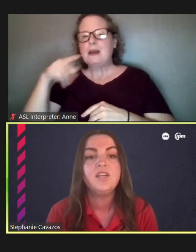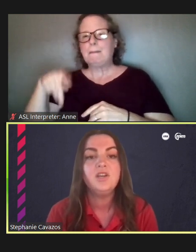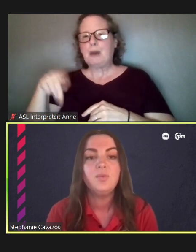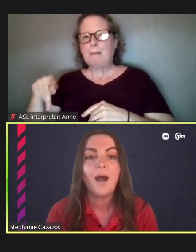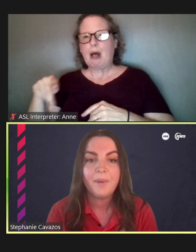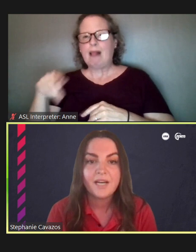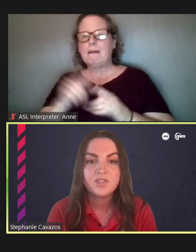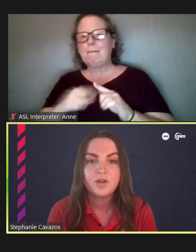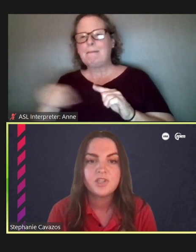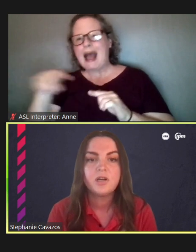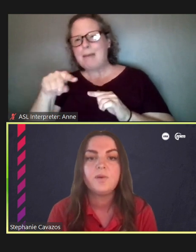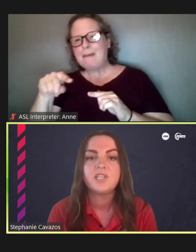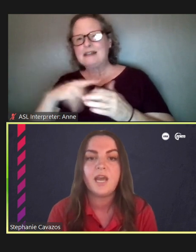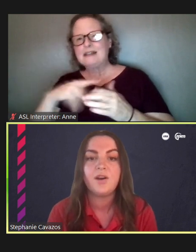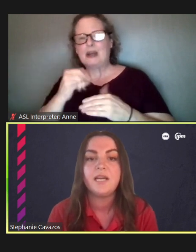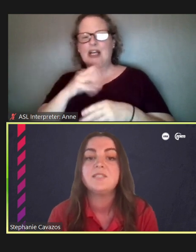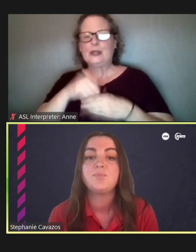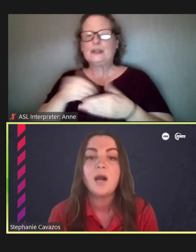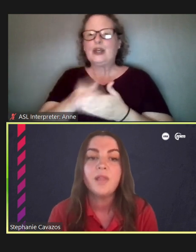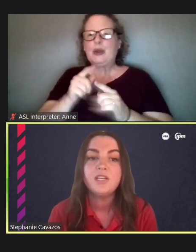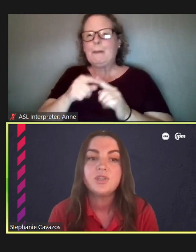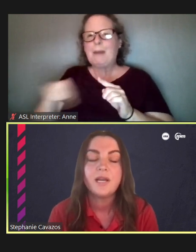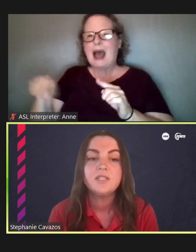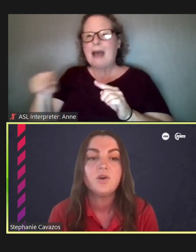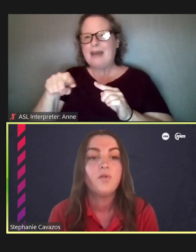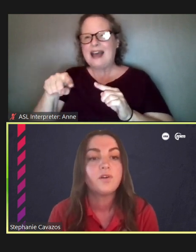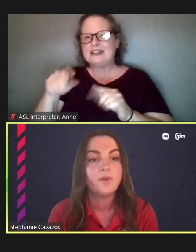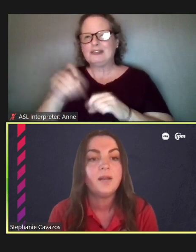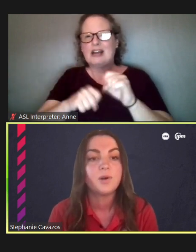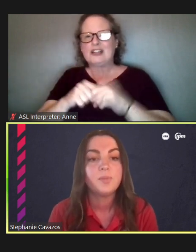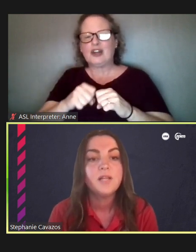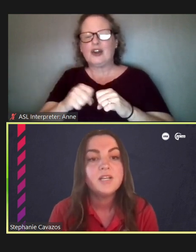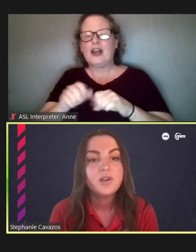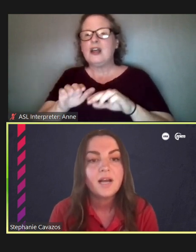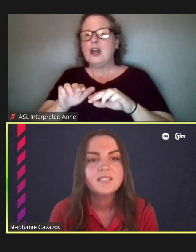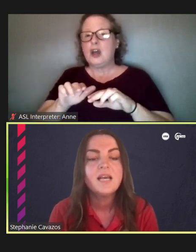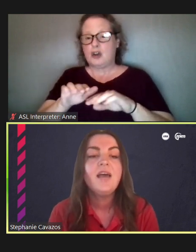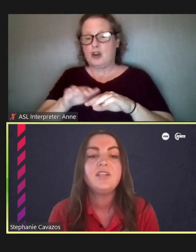the new bypass structure which carries Brown Line trains over Red and Purple Line tracks, and